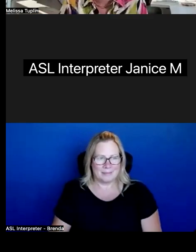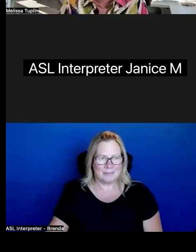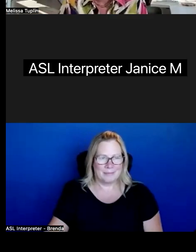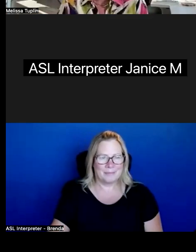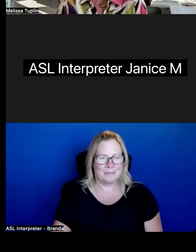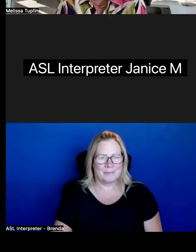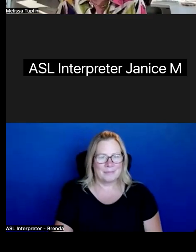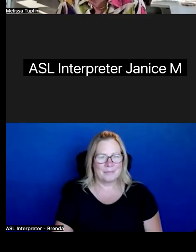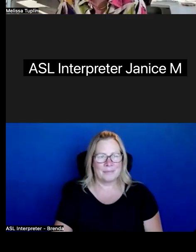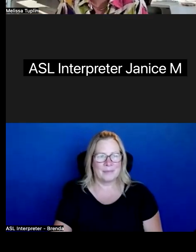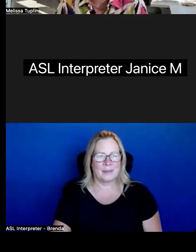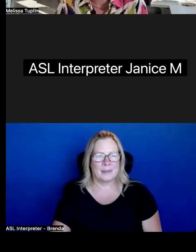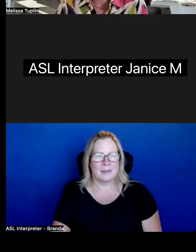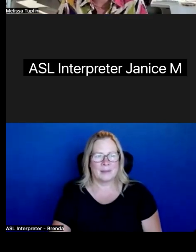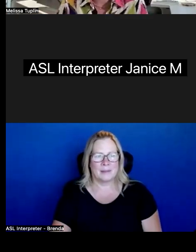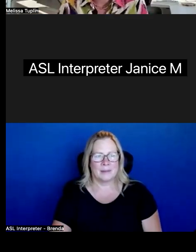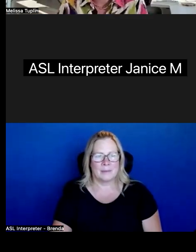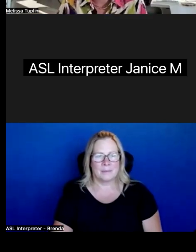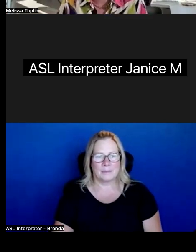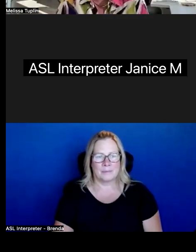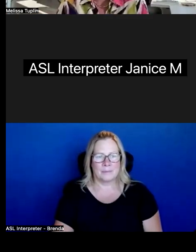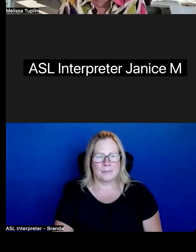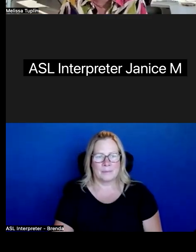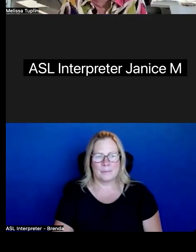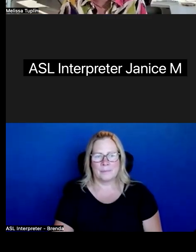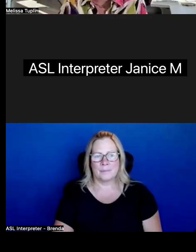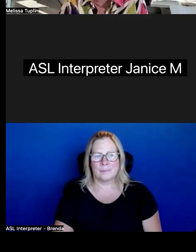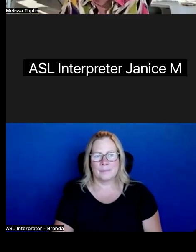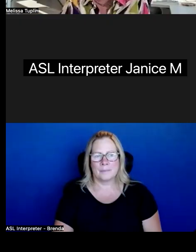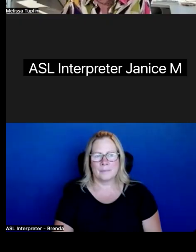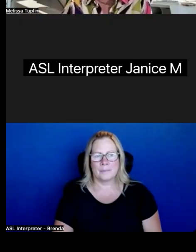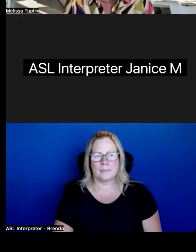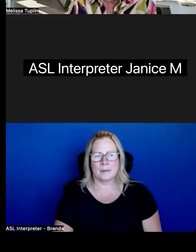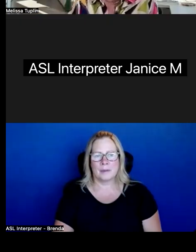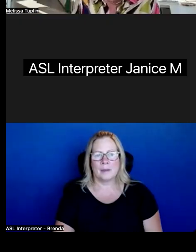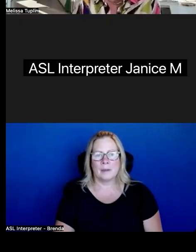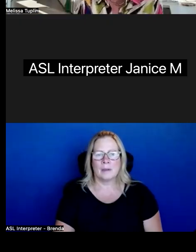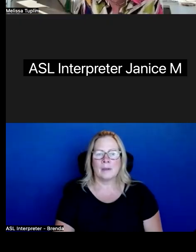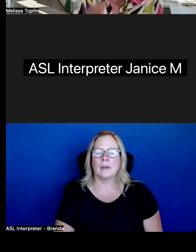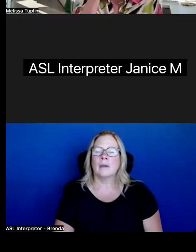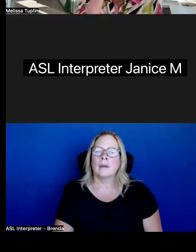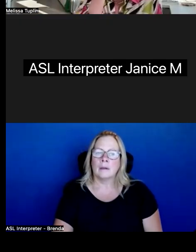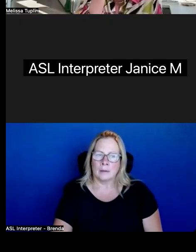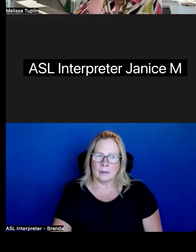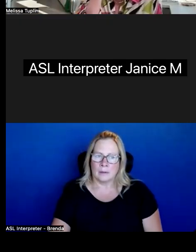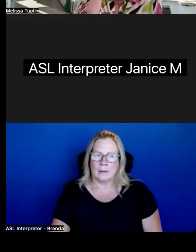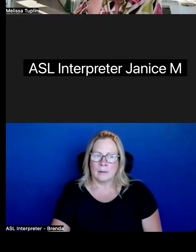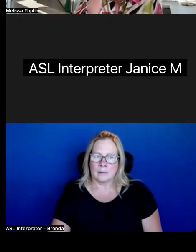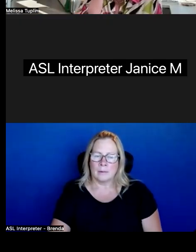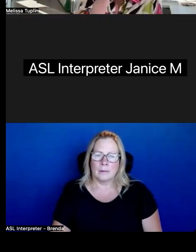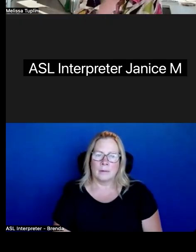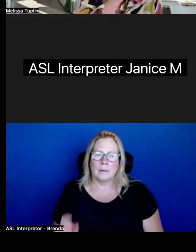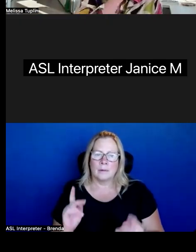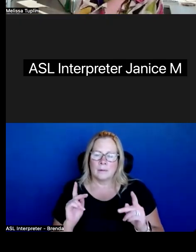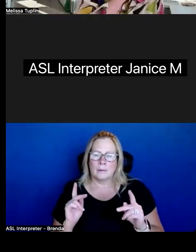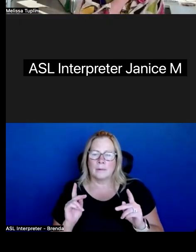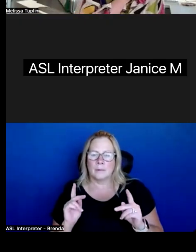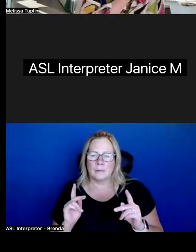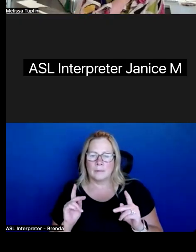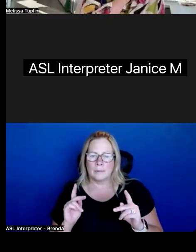in if you've already spoken to everything that you wanted to touch on through the criteria sections.